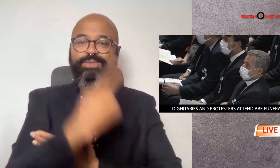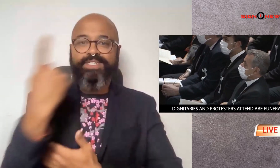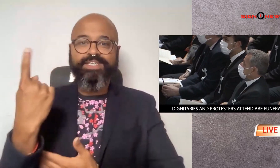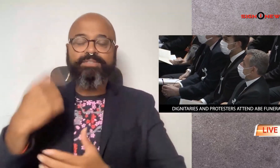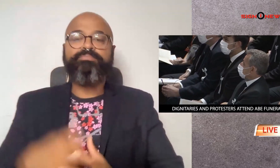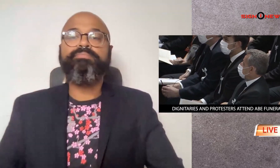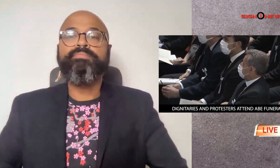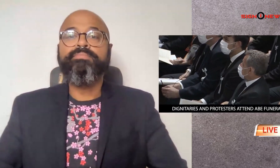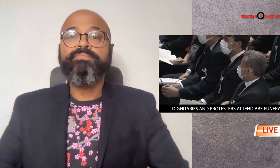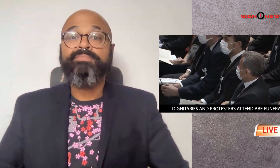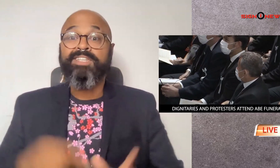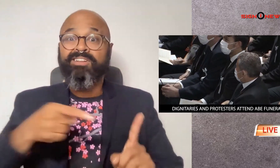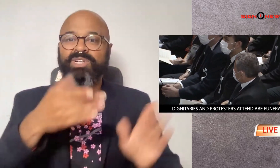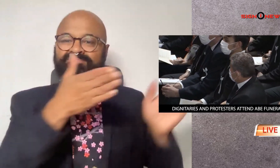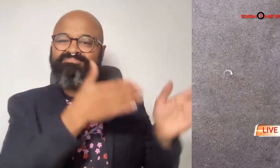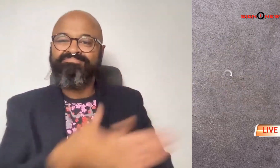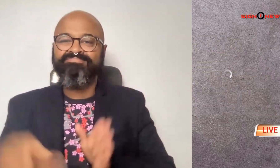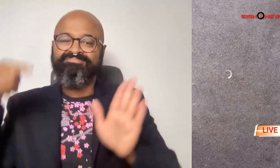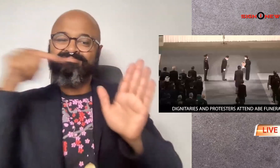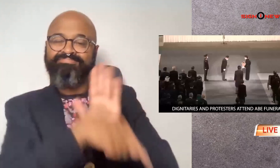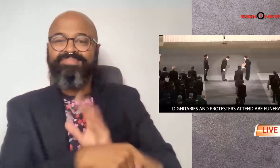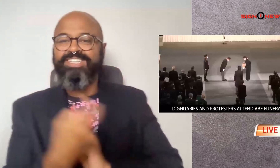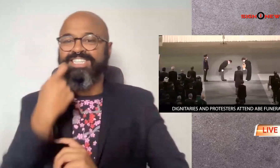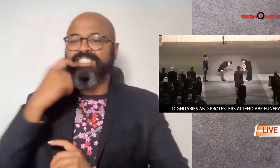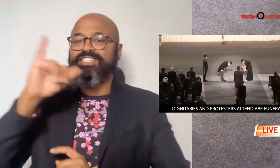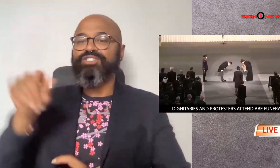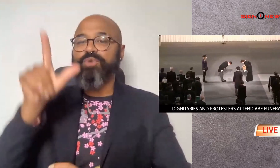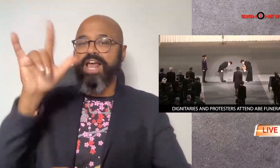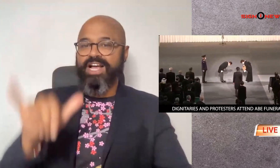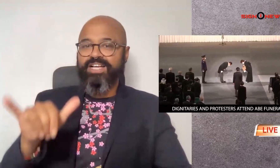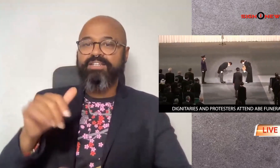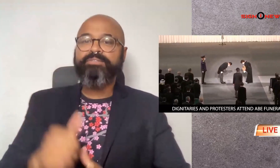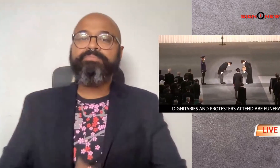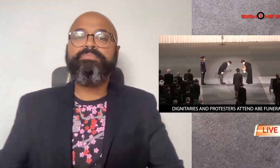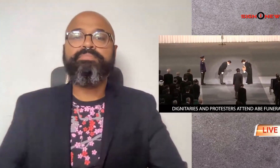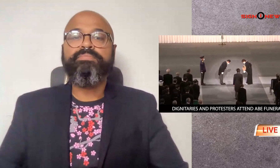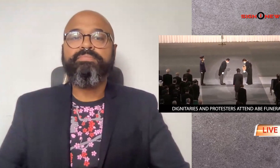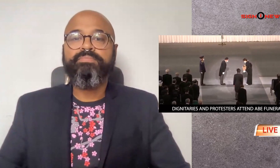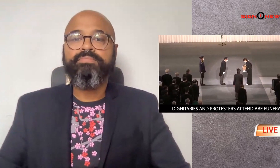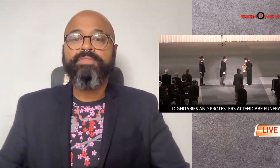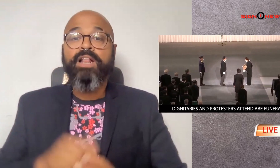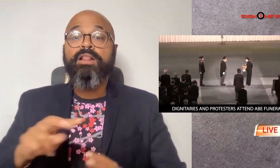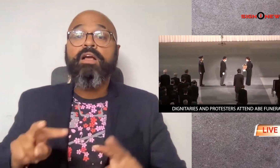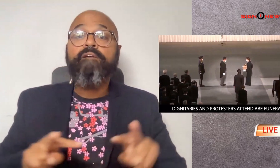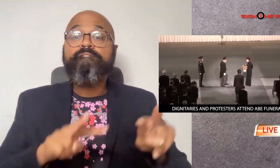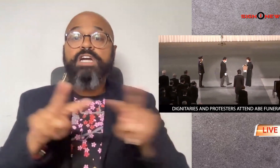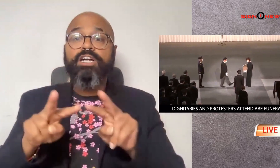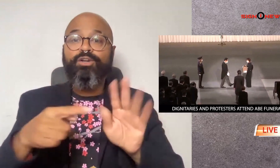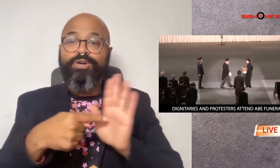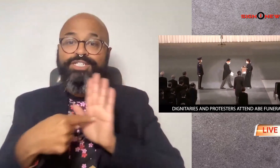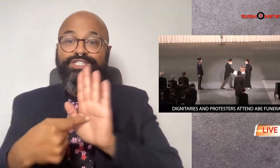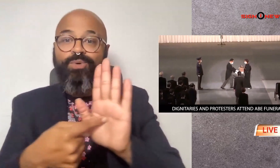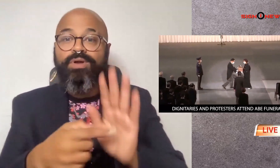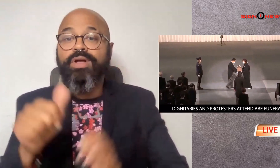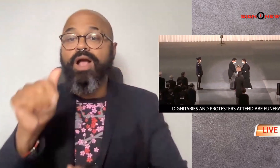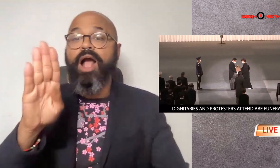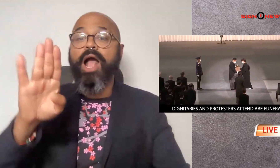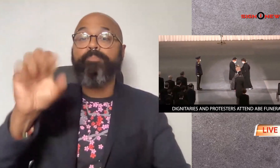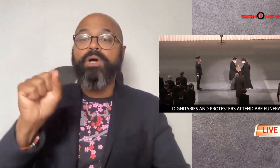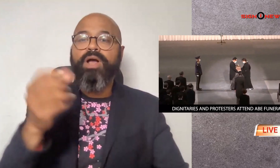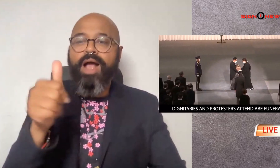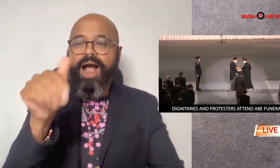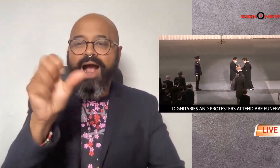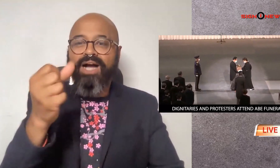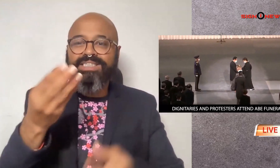was held today he was assassinated in July this is video showing Abe's ashes arriving